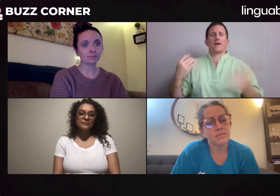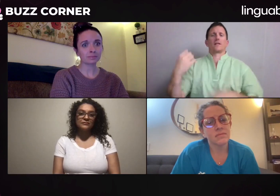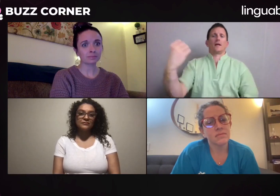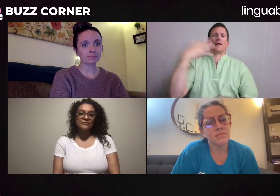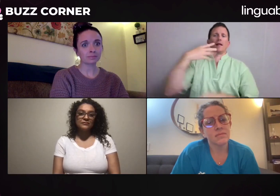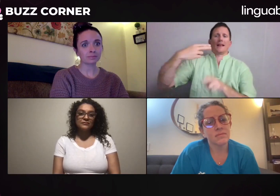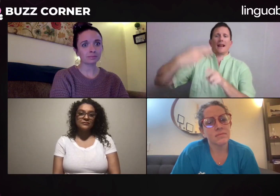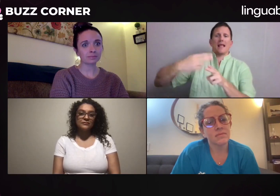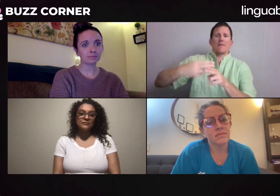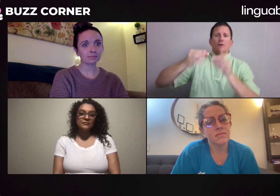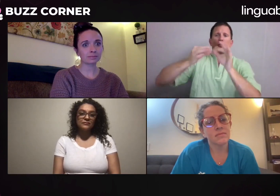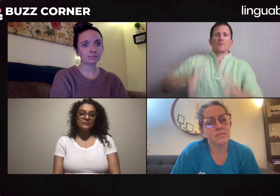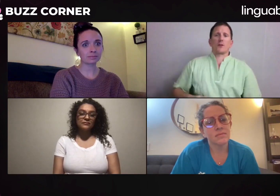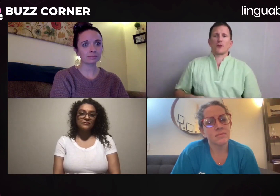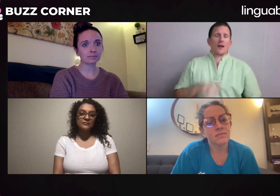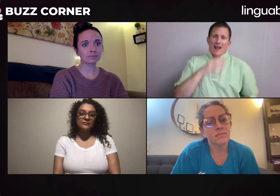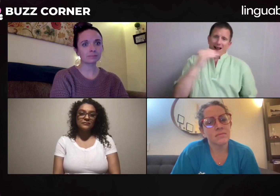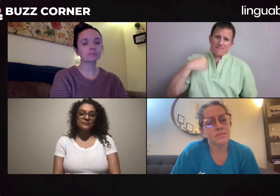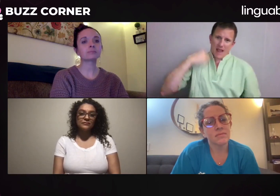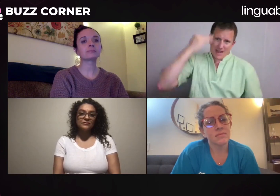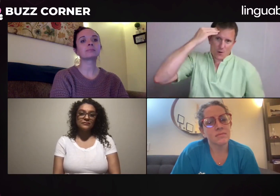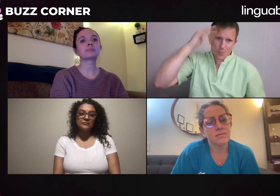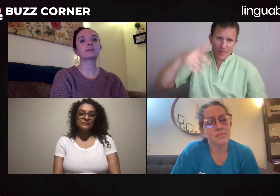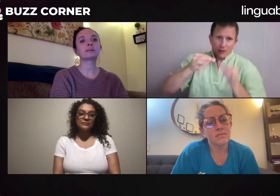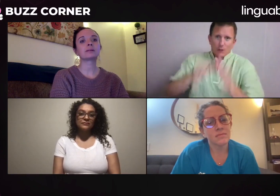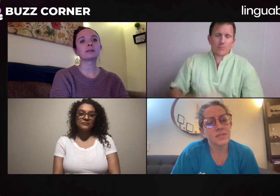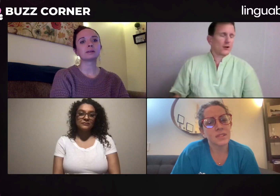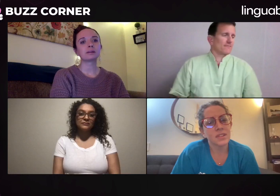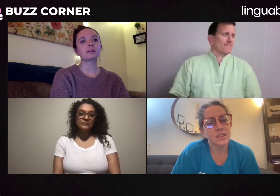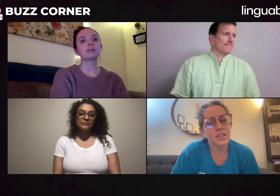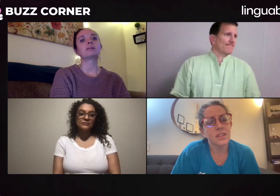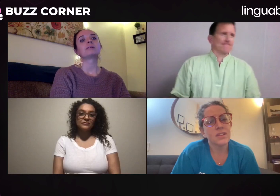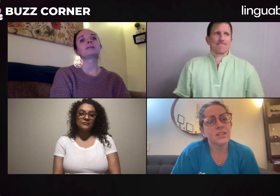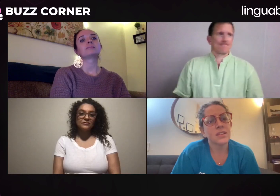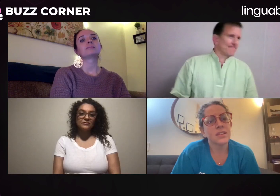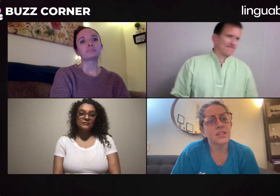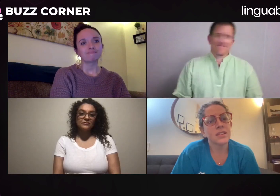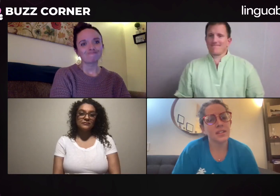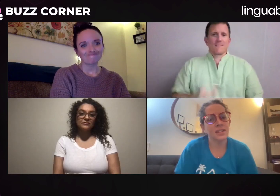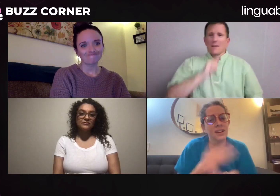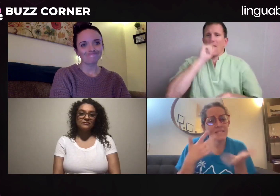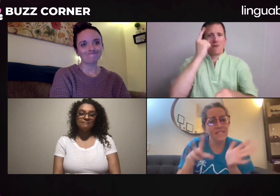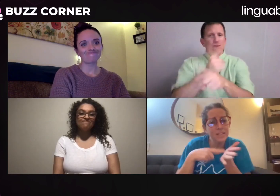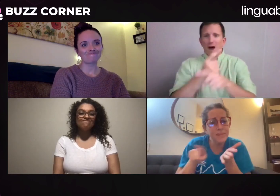they gave me the name of the interpreter and I knew the interpreter. And it was not a great fit.